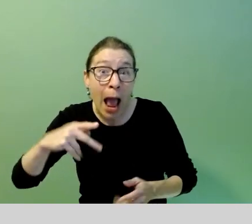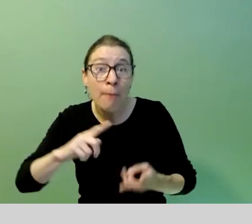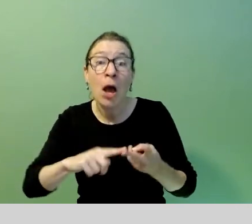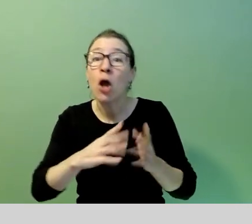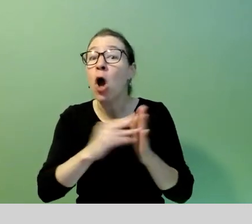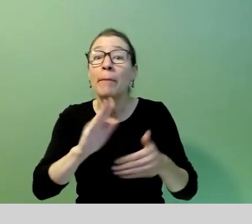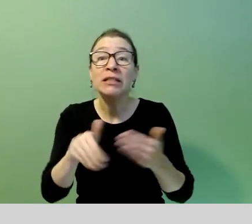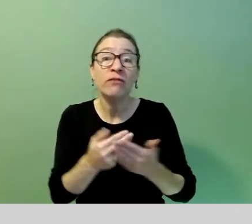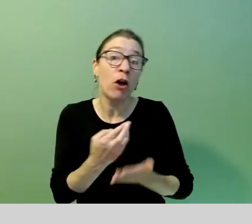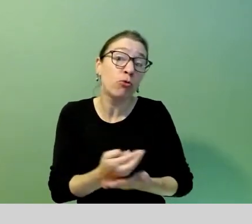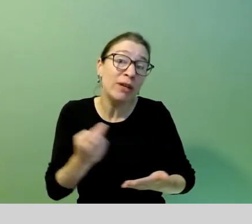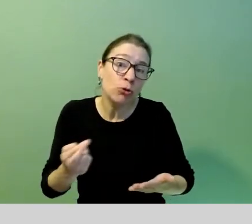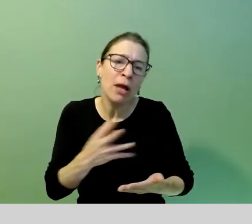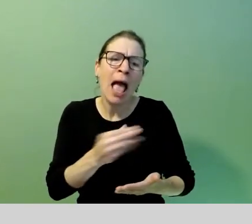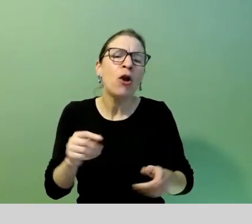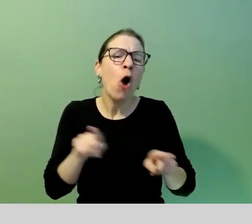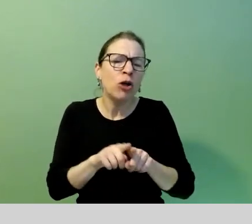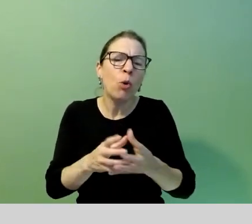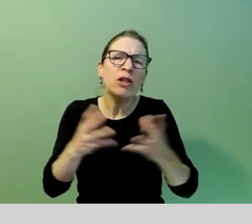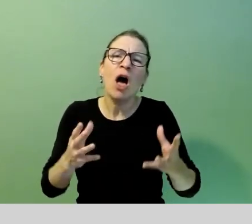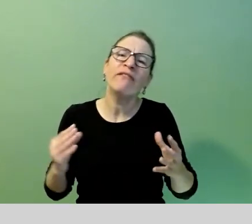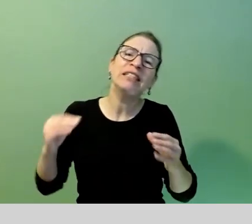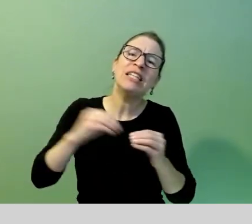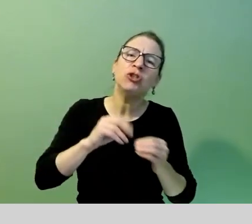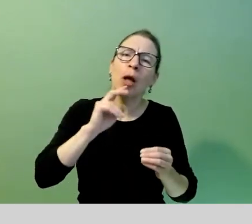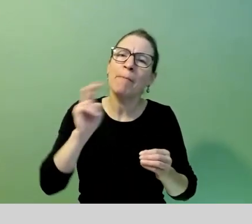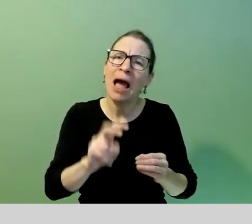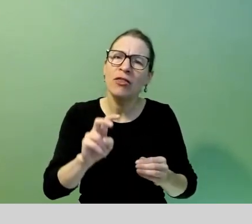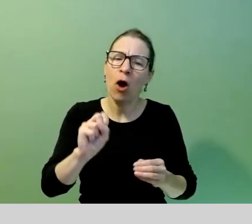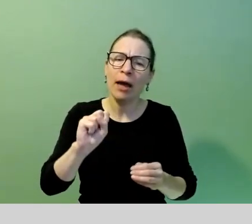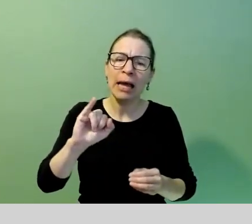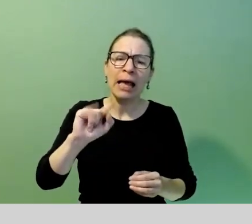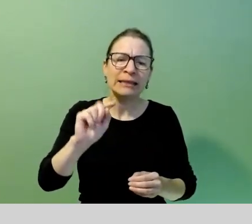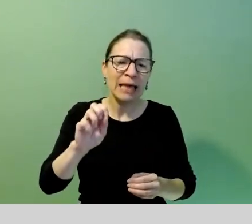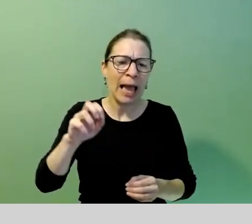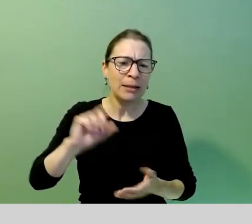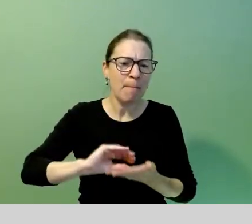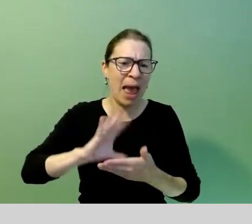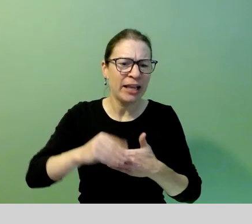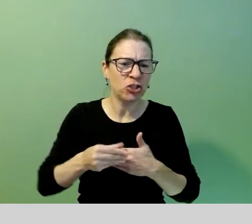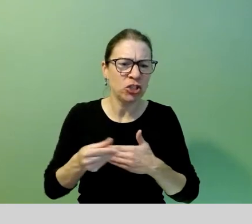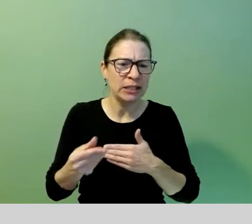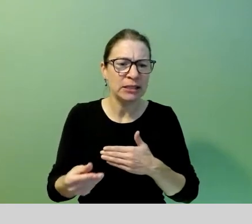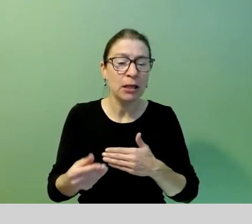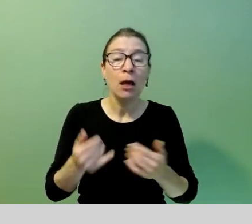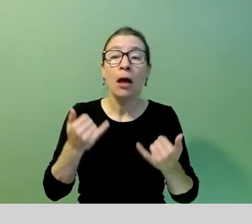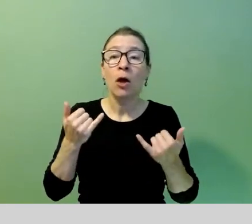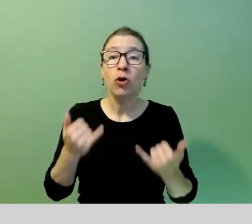and also a lot of additional Python site packages. A current issue of briefcase,